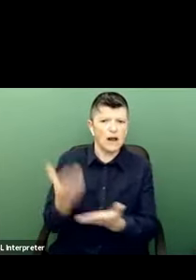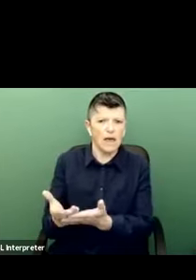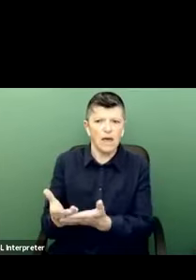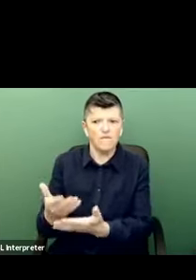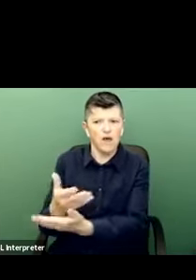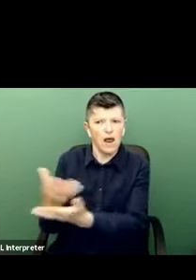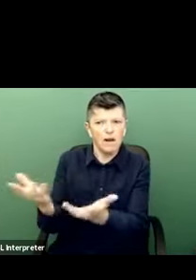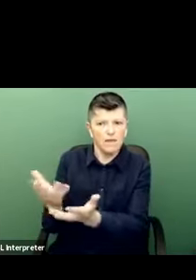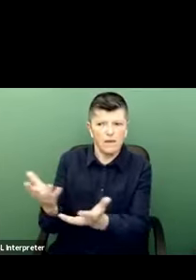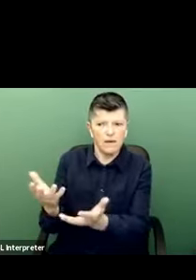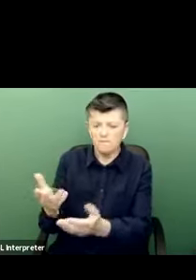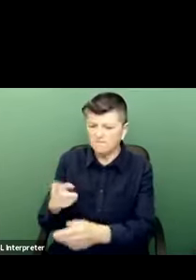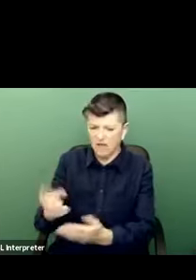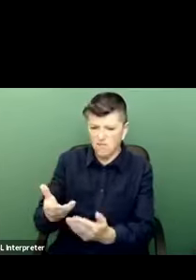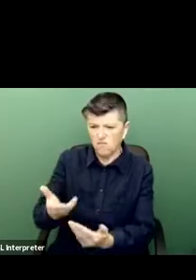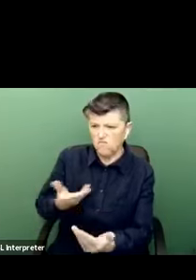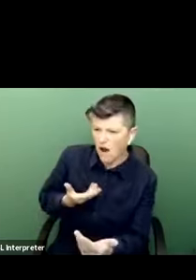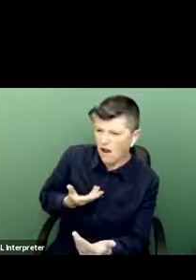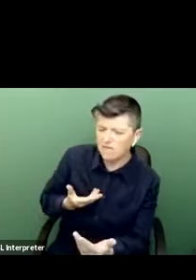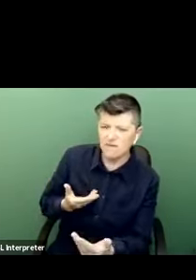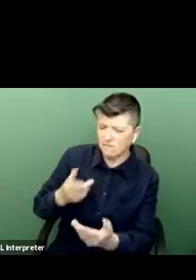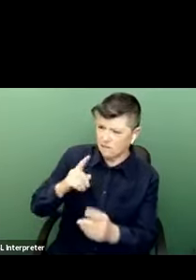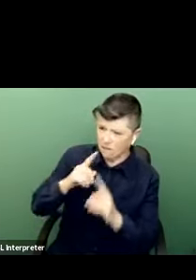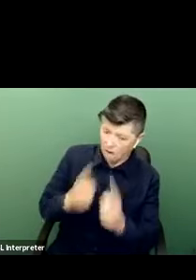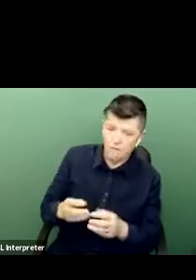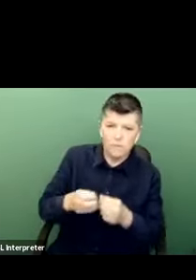views of Wollstonecraft in the 1792 distinction. These